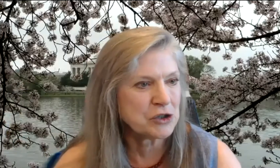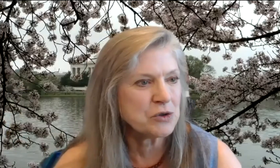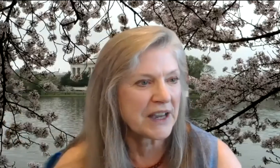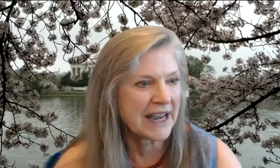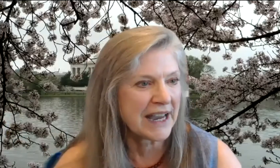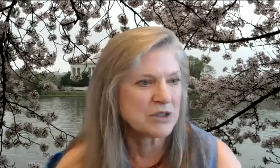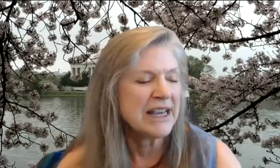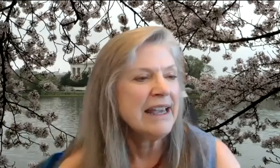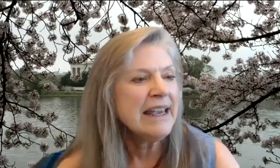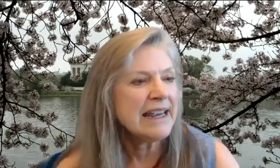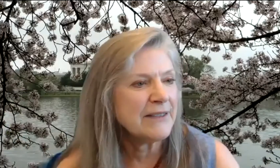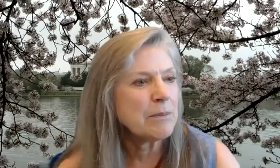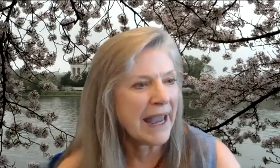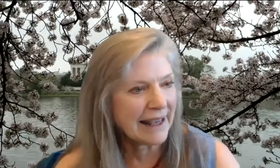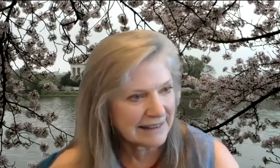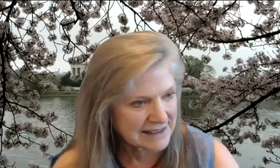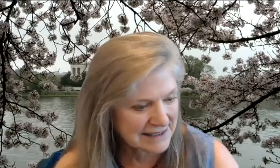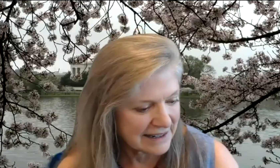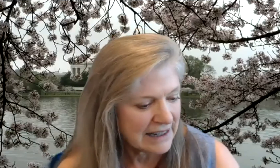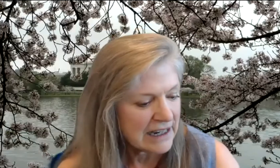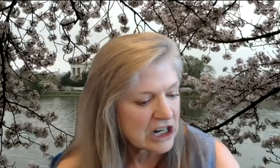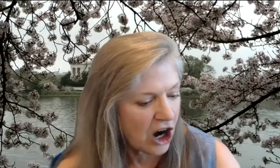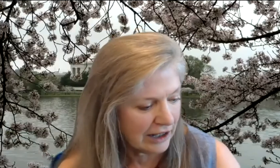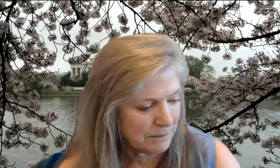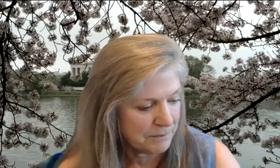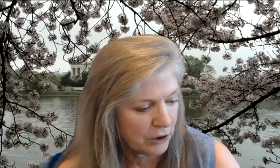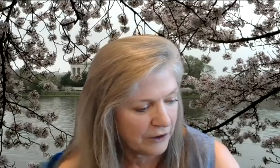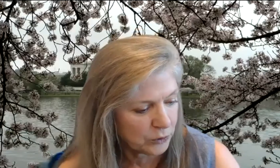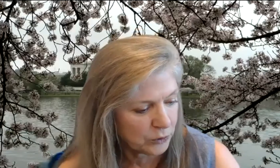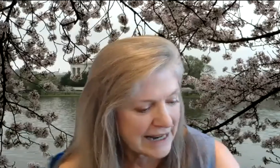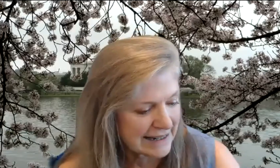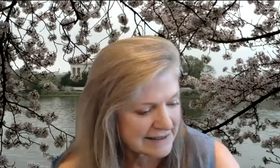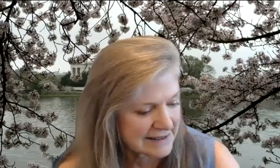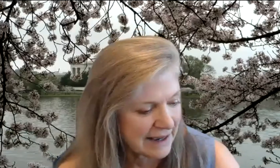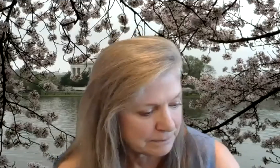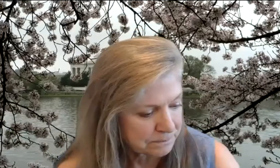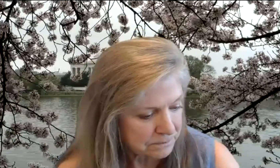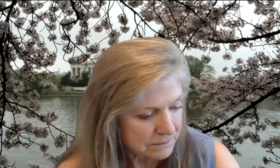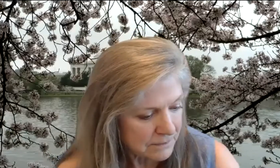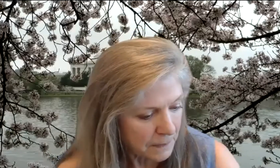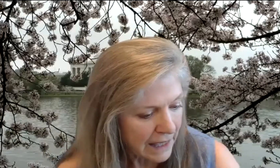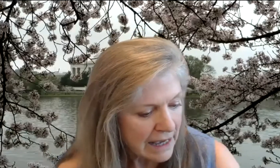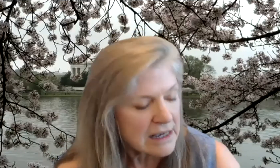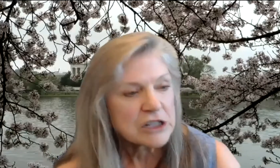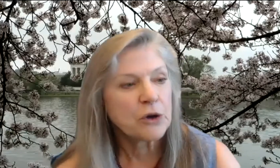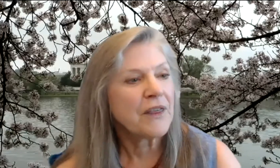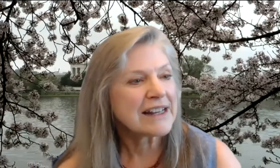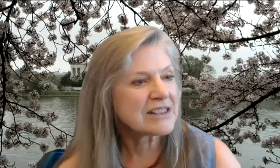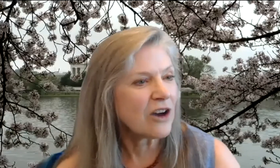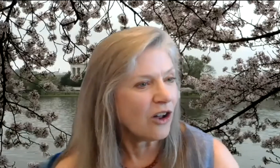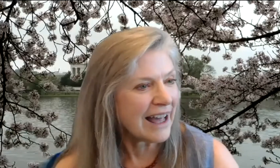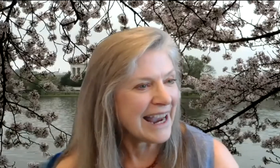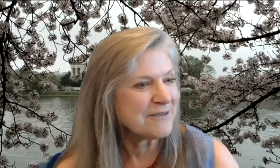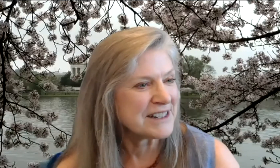do the count in the panelists column there on the right-hand side. That’s all I have